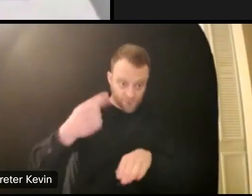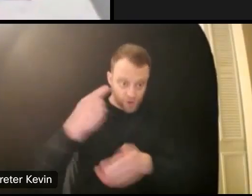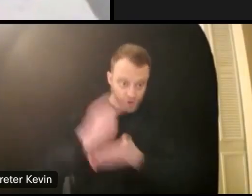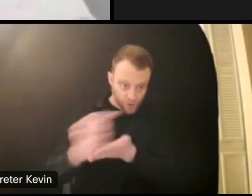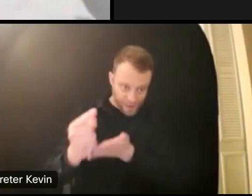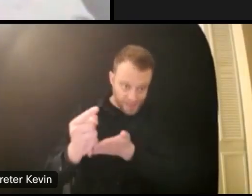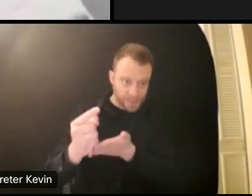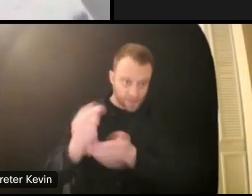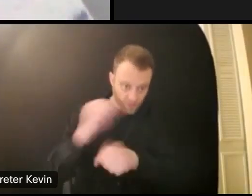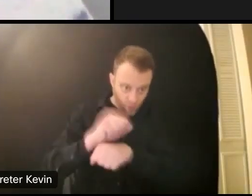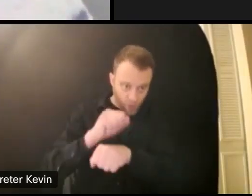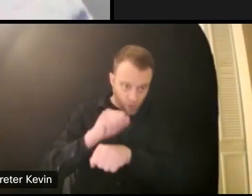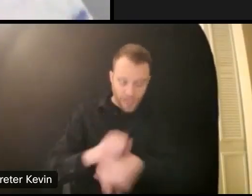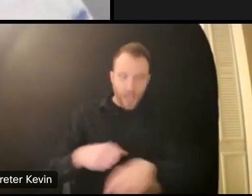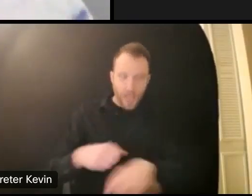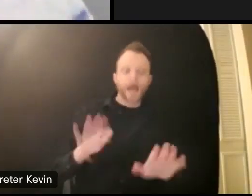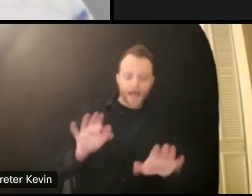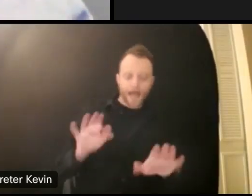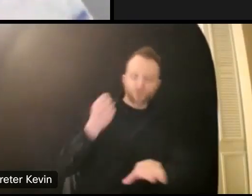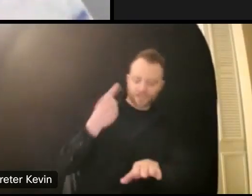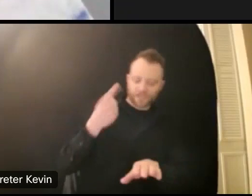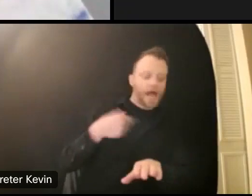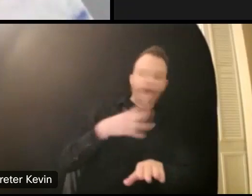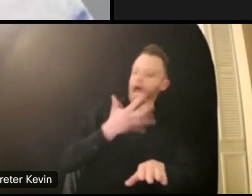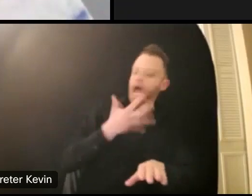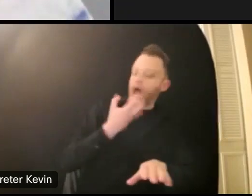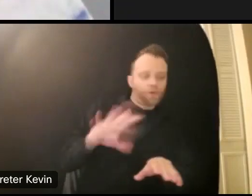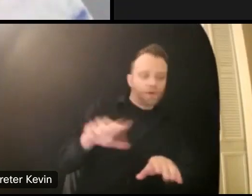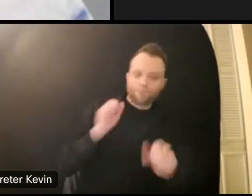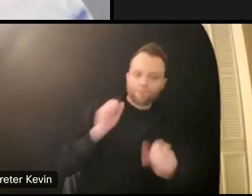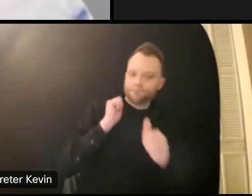want to miss any deadlines. (Dickerson) No you won't. (Boese) I'll add to that,